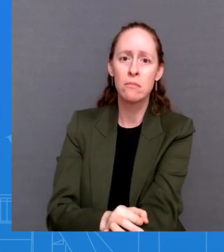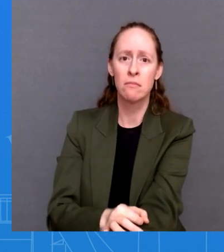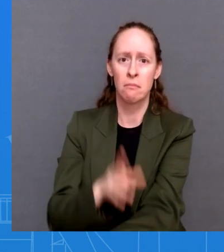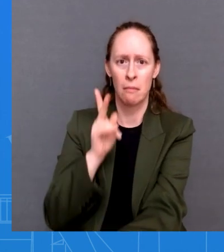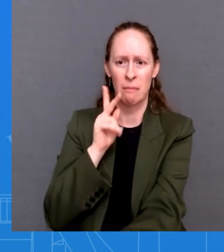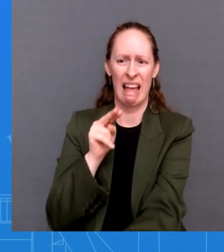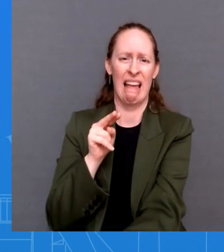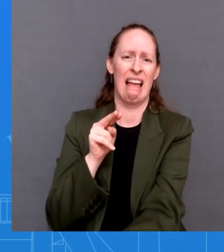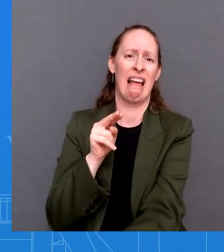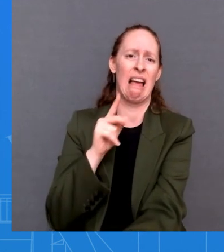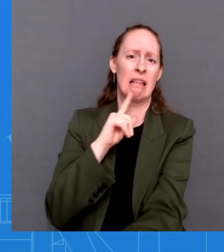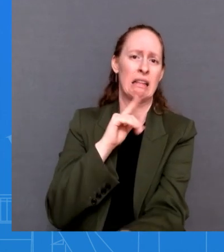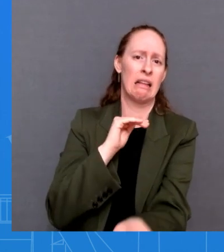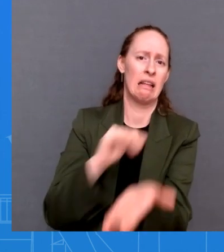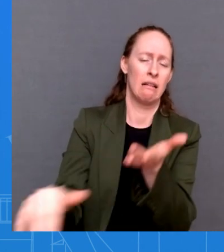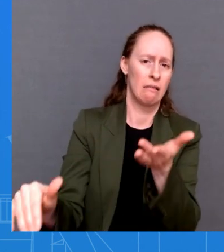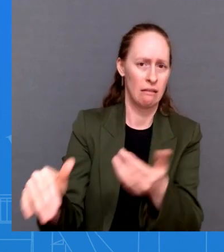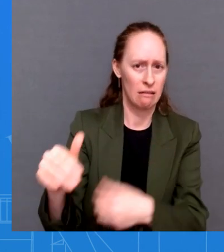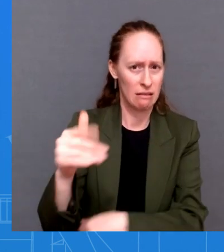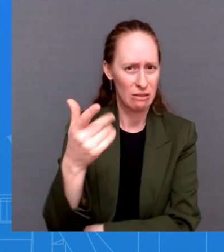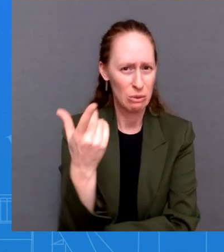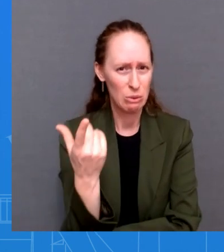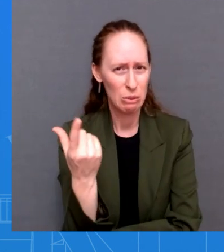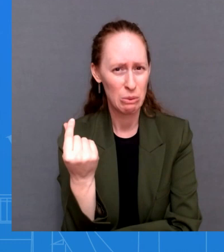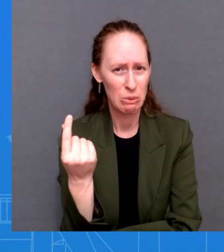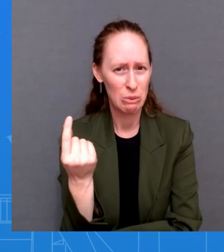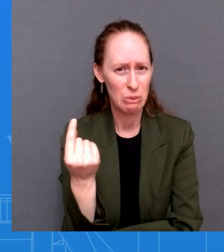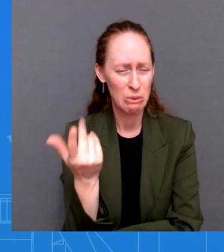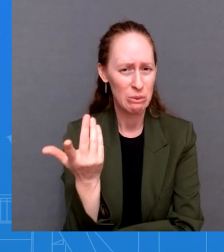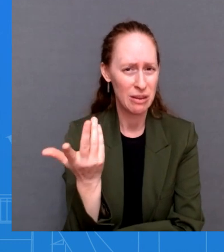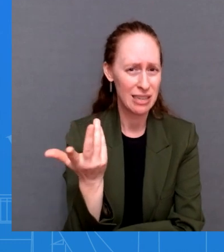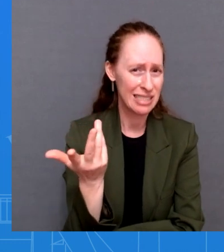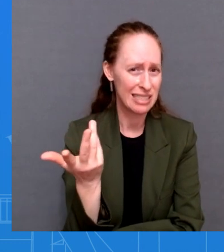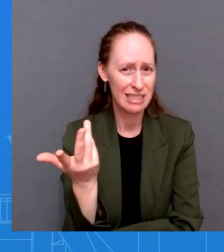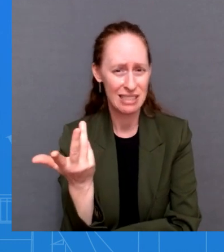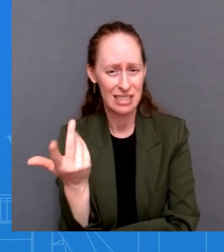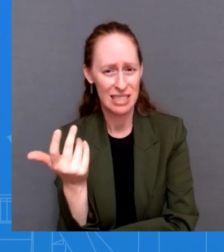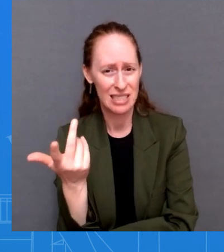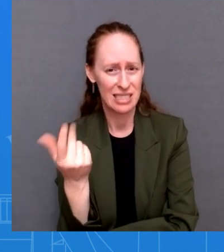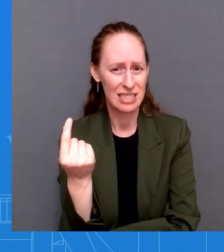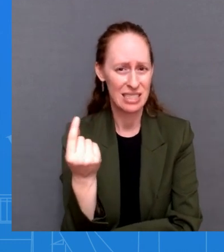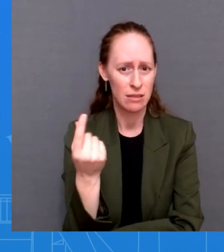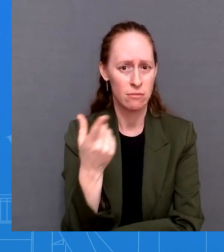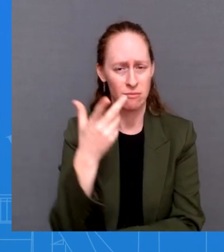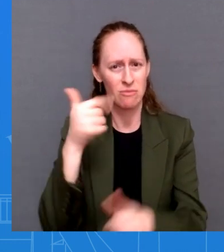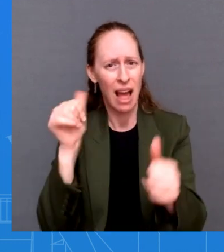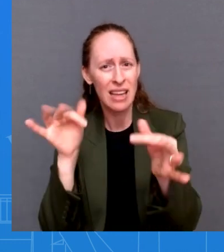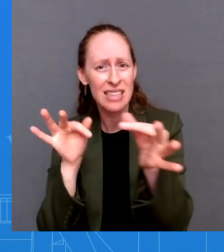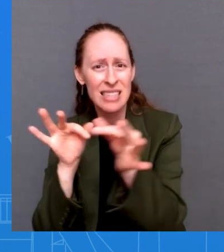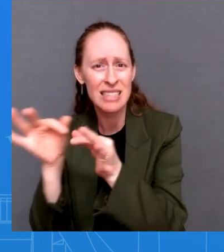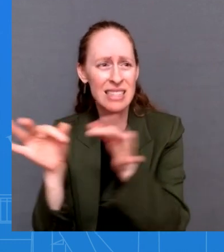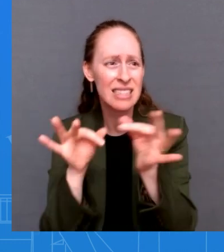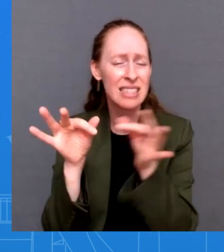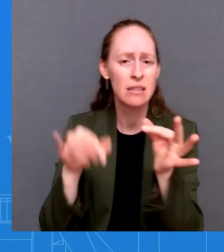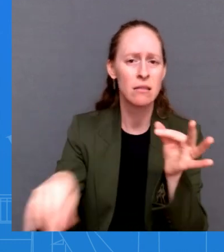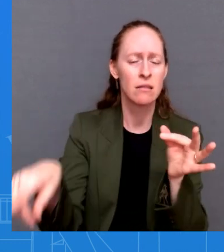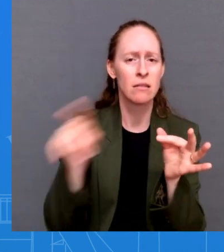So let me start off with Dr. Dusko ARCOS, who's actually administered the intradermal approach. And in talk about